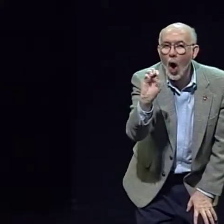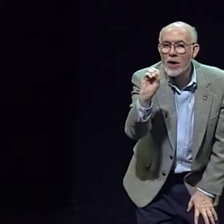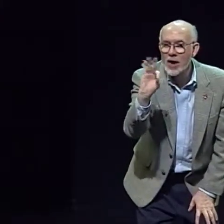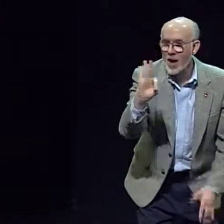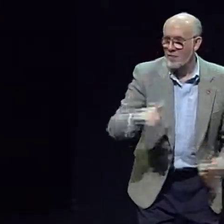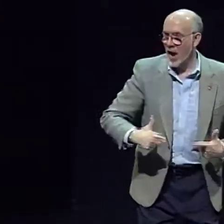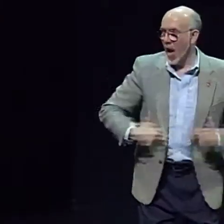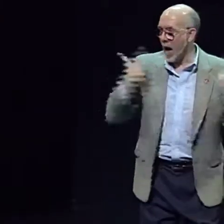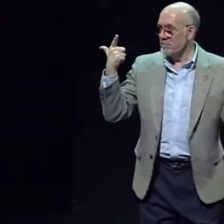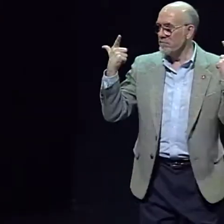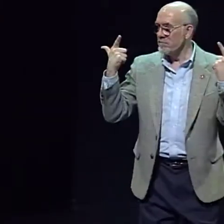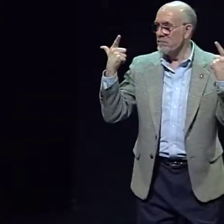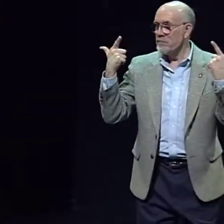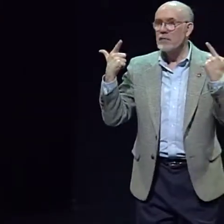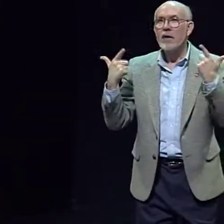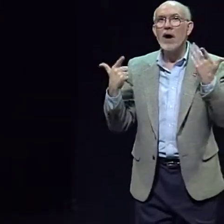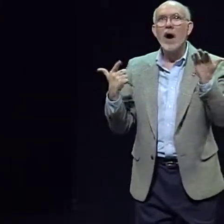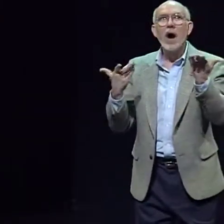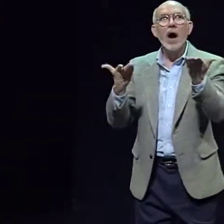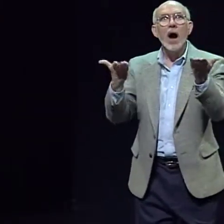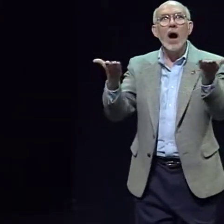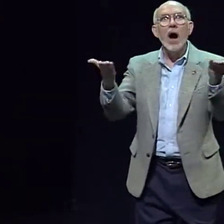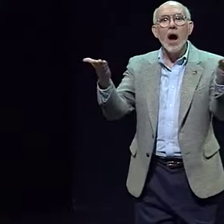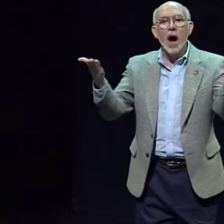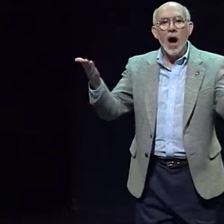TO BE IN AWE OF LIFE.